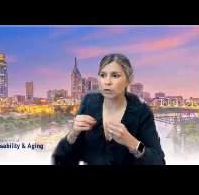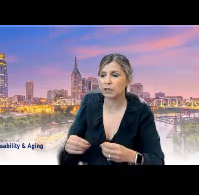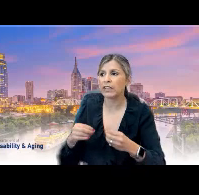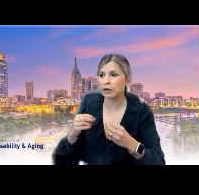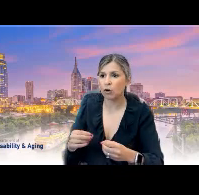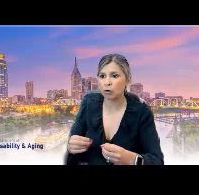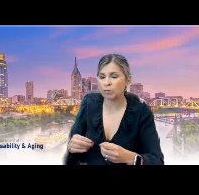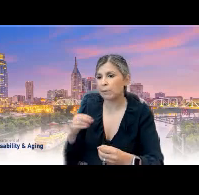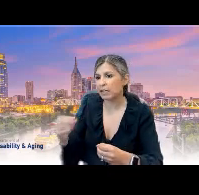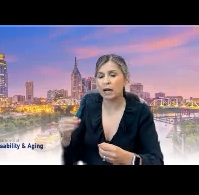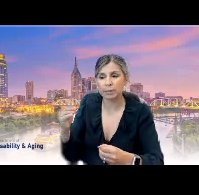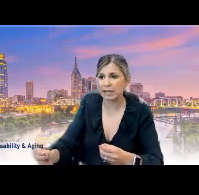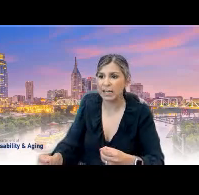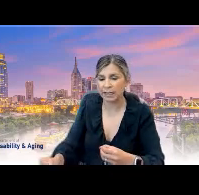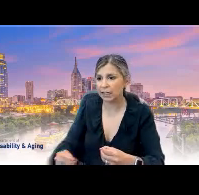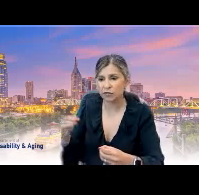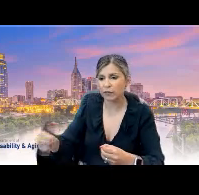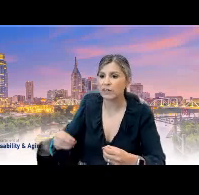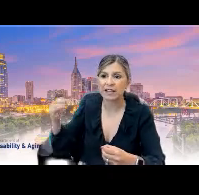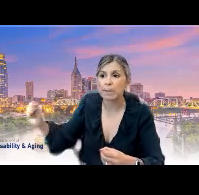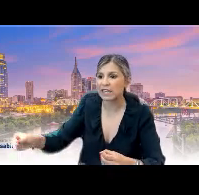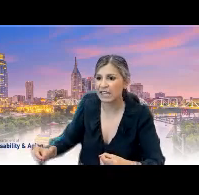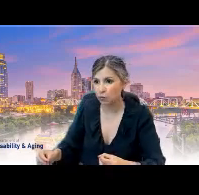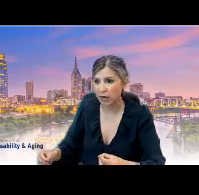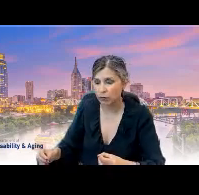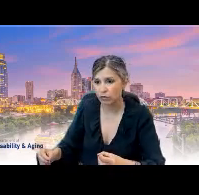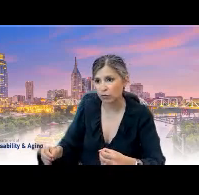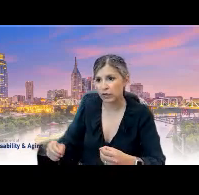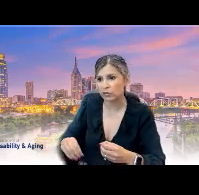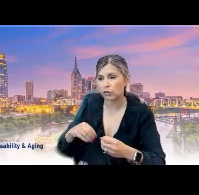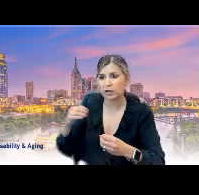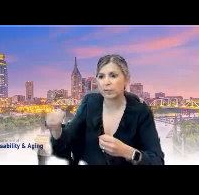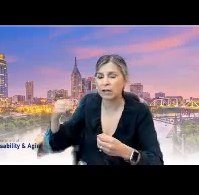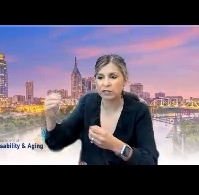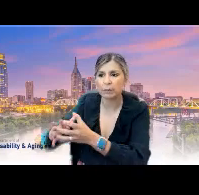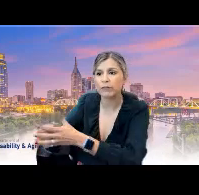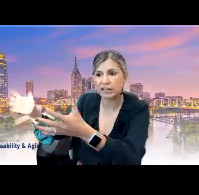living at home. They might not be getting a service like a Medicaid waiver service or something